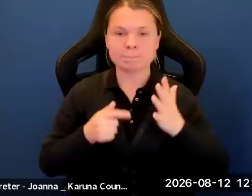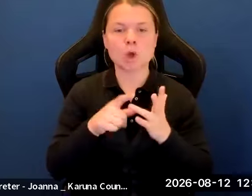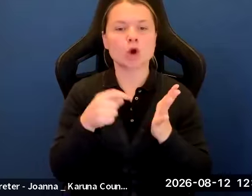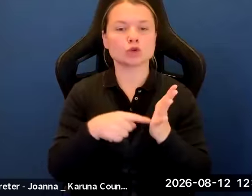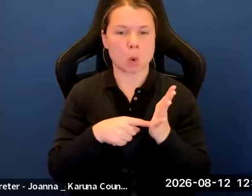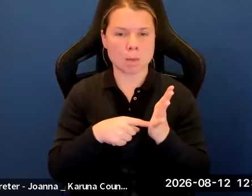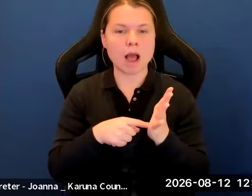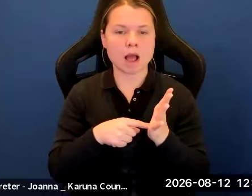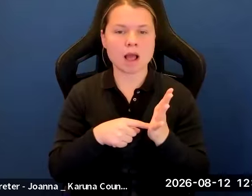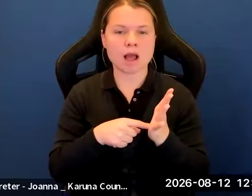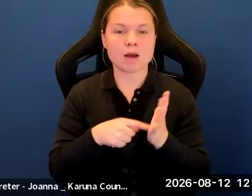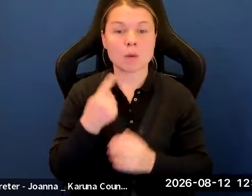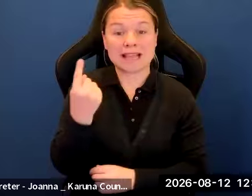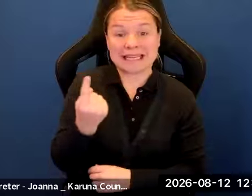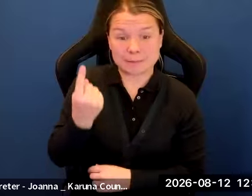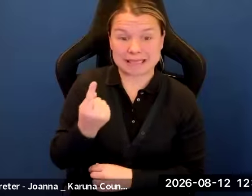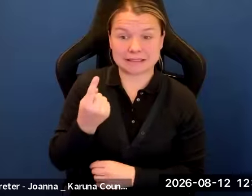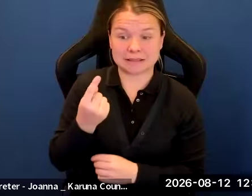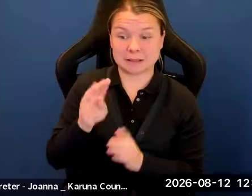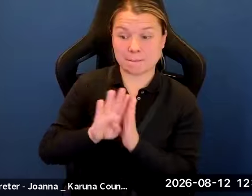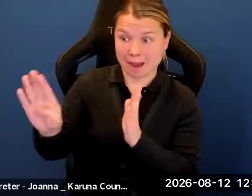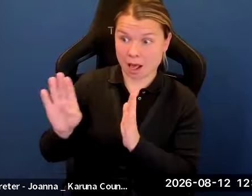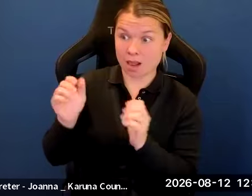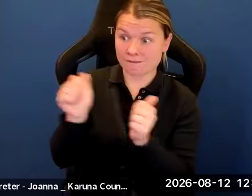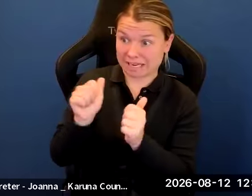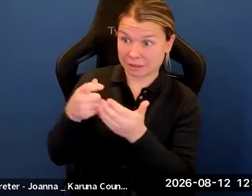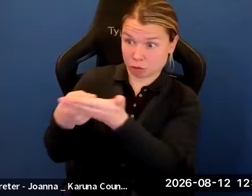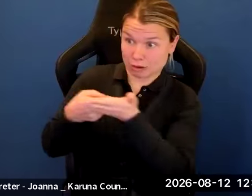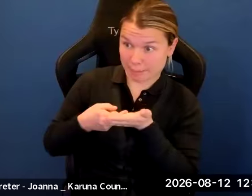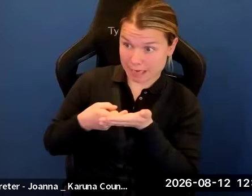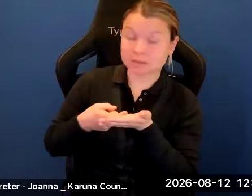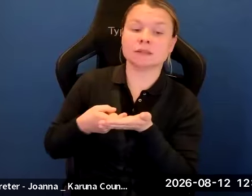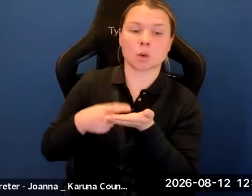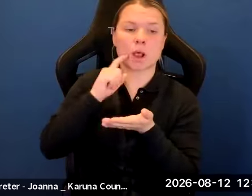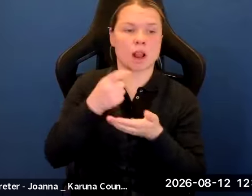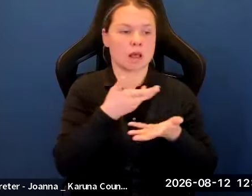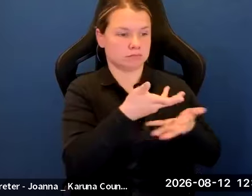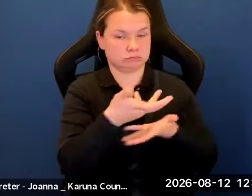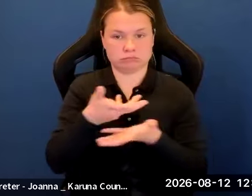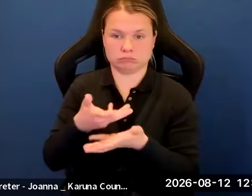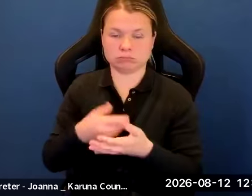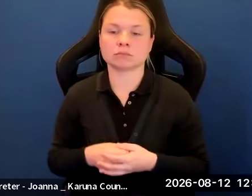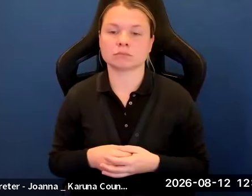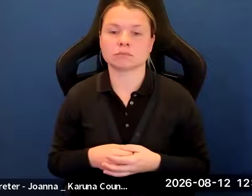October.